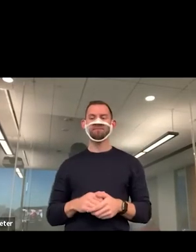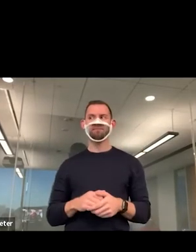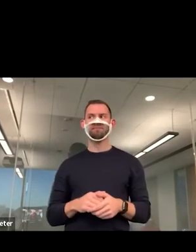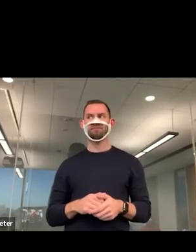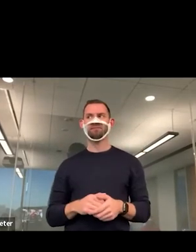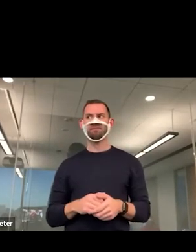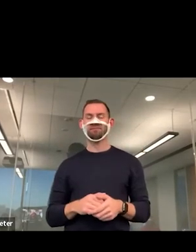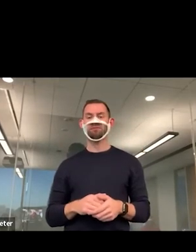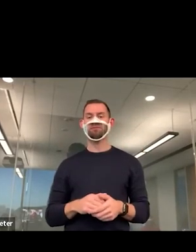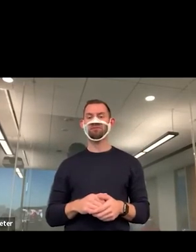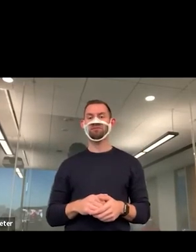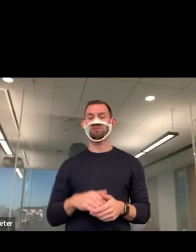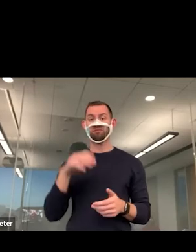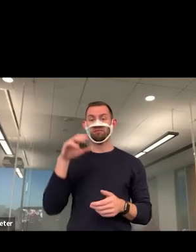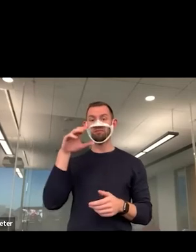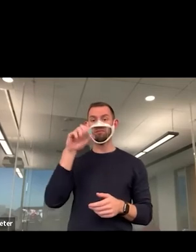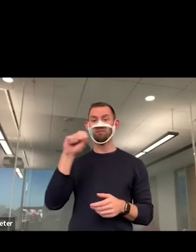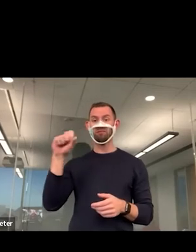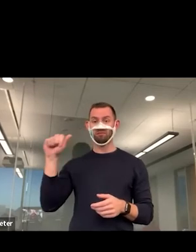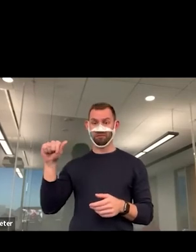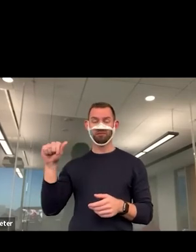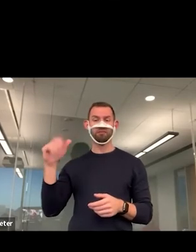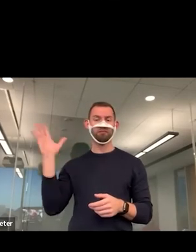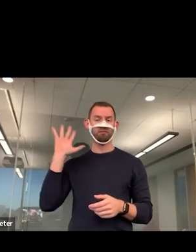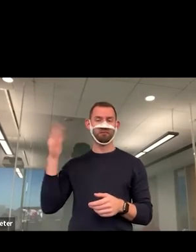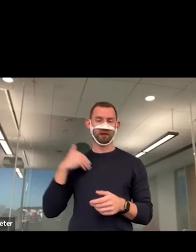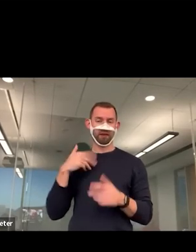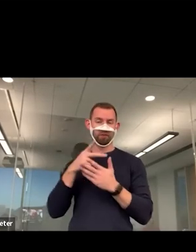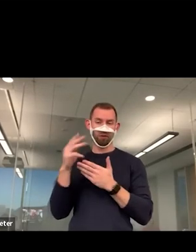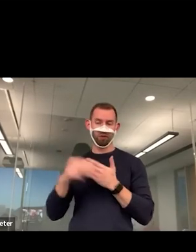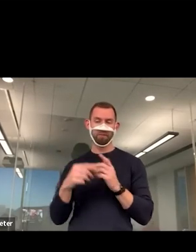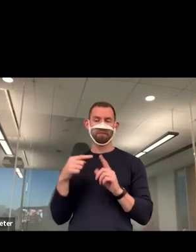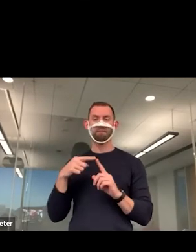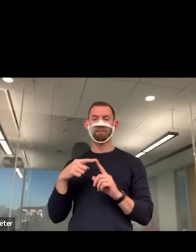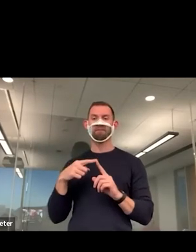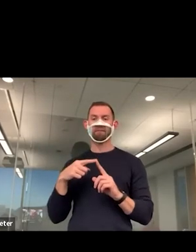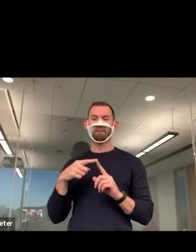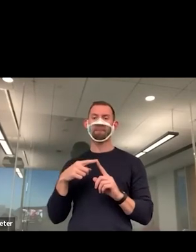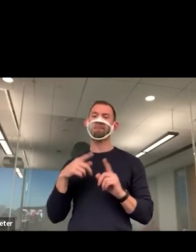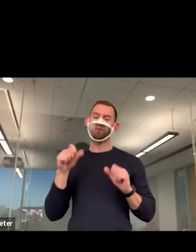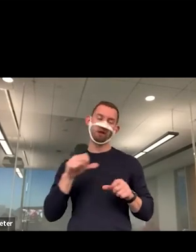they would let you keep getting the benefits for a while um while you worked and so that